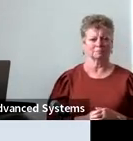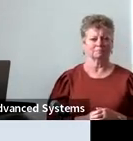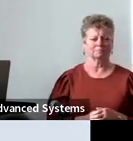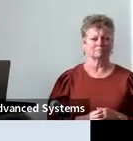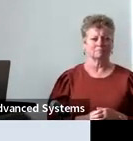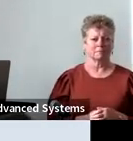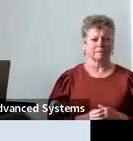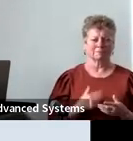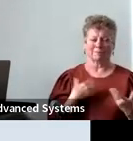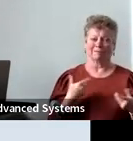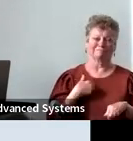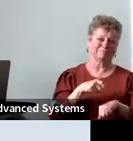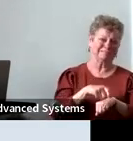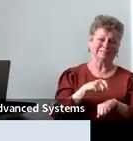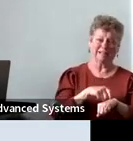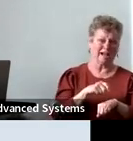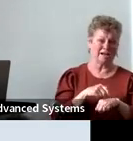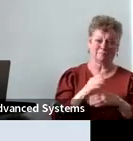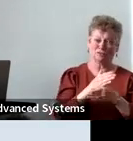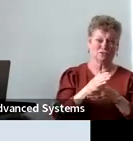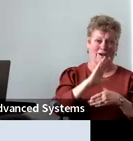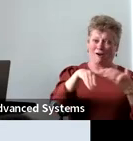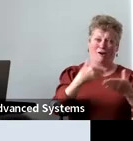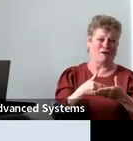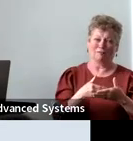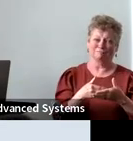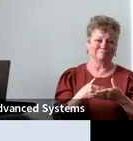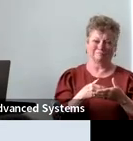Time doesn't allow for me to share all of the findings related to this,